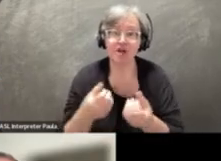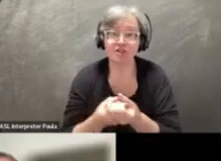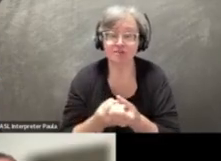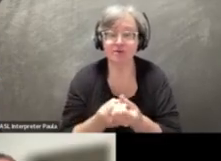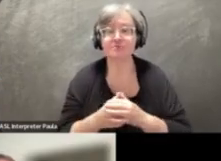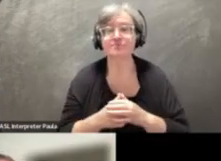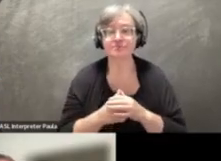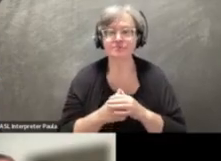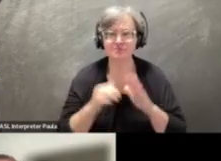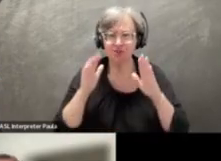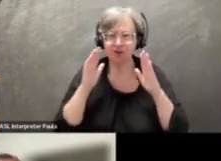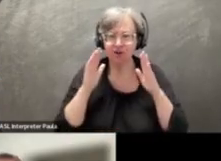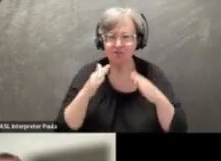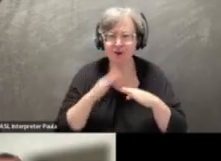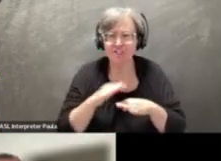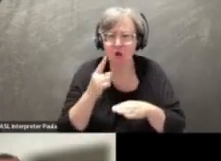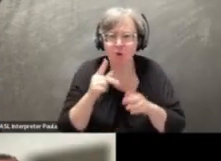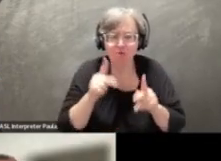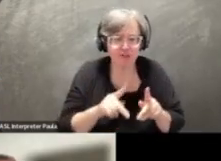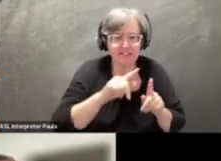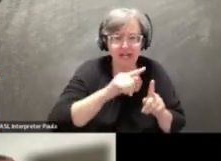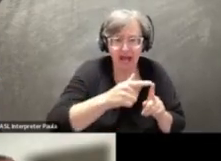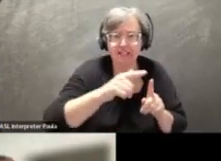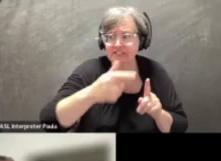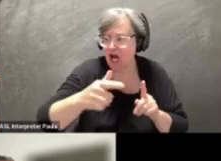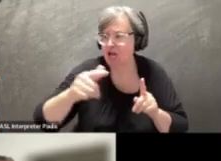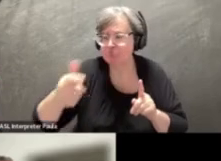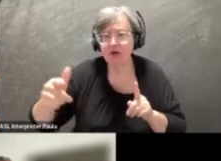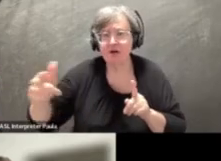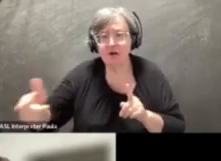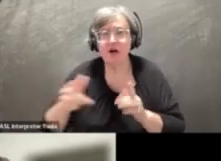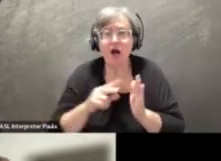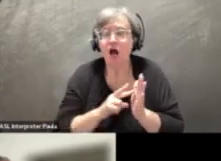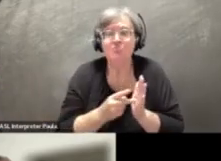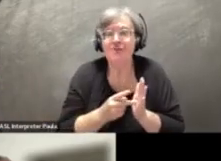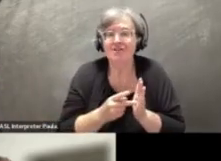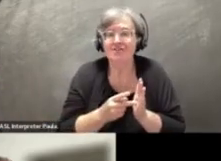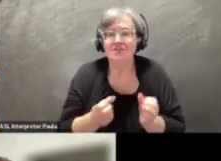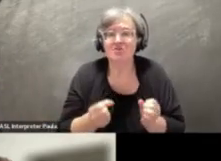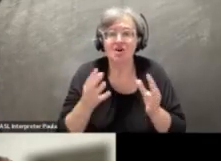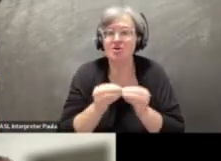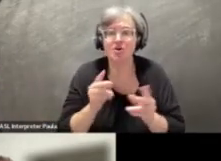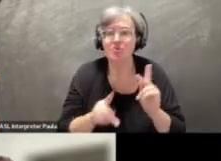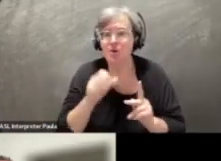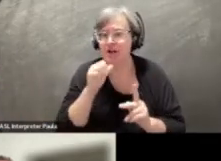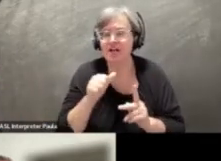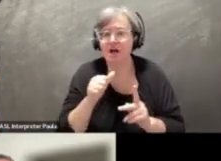by focusing on one person at a time, that meant that many more people were not receiving this creative approach to planning.